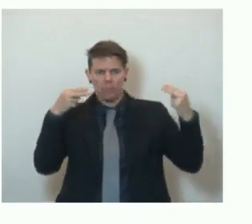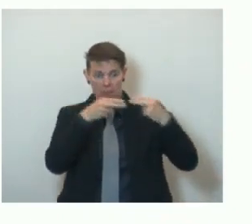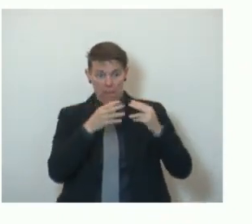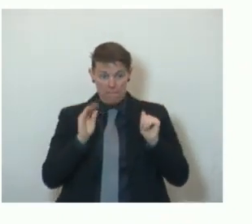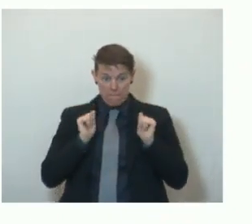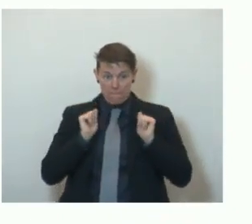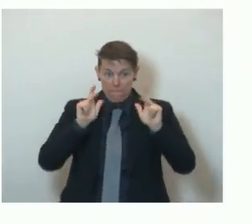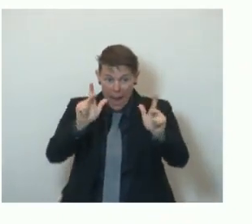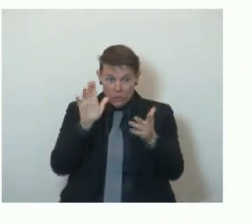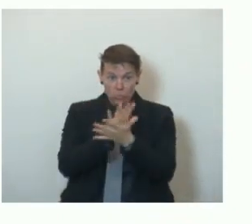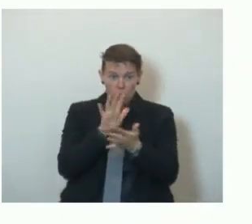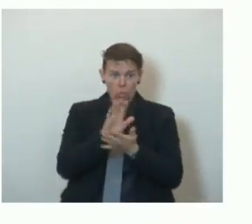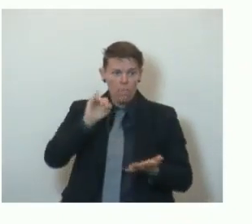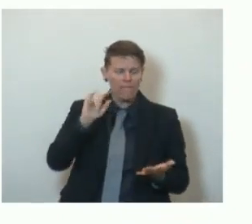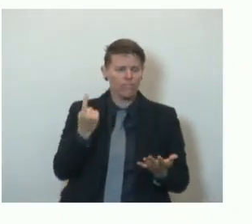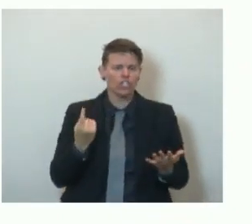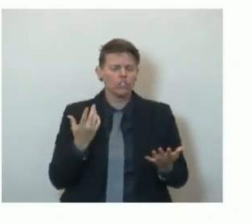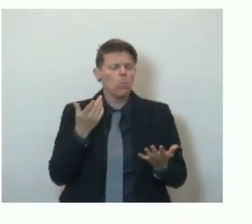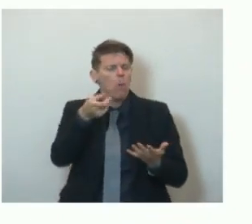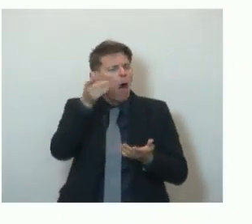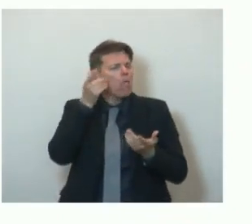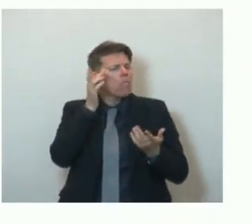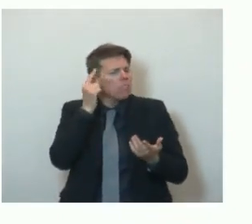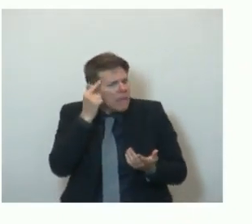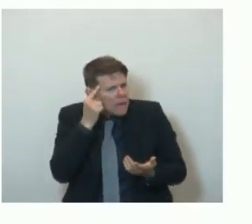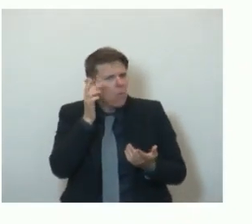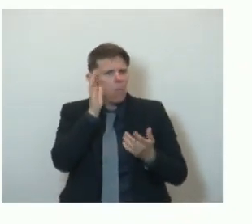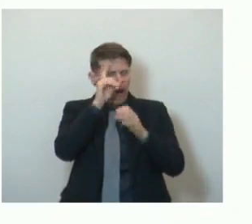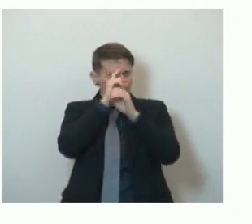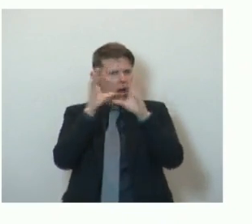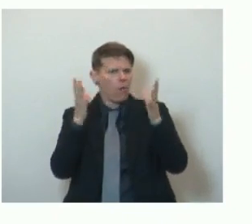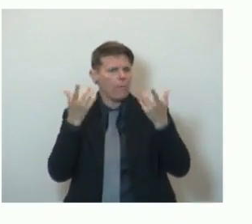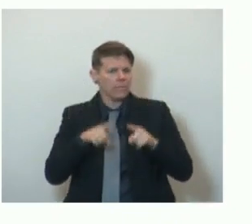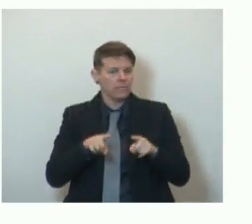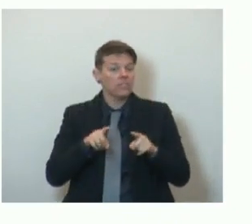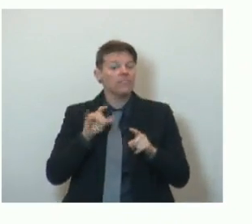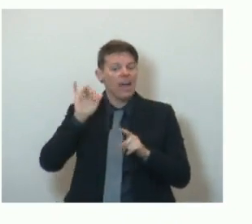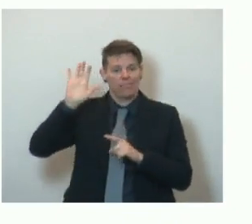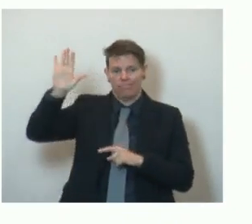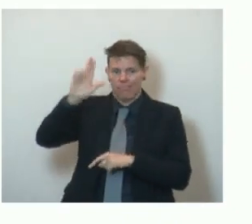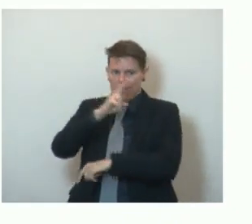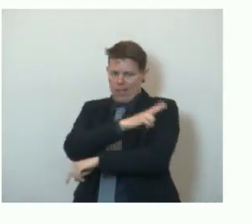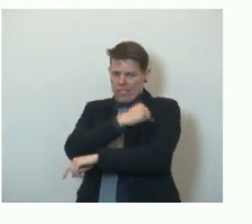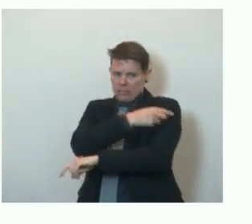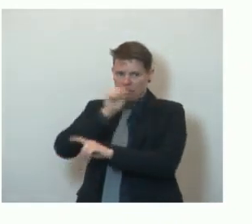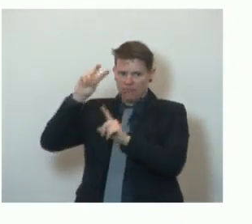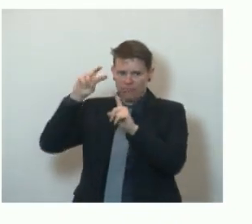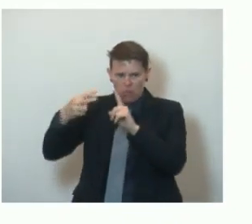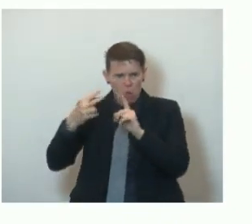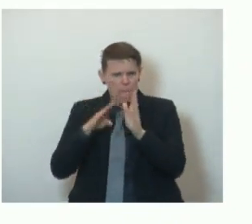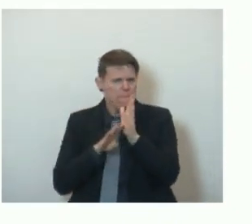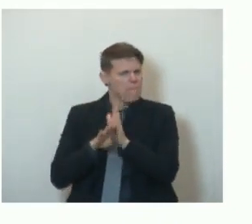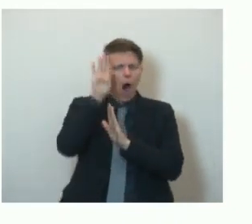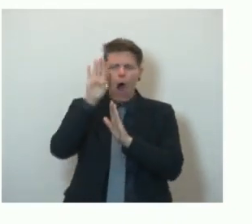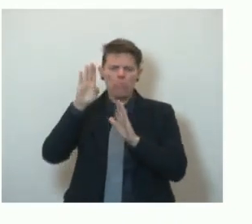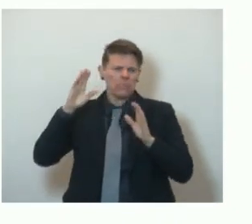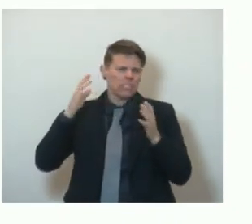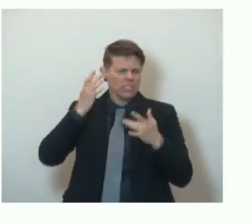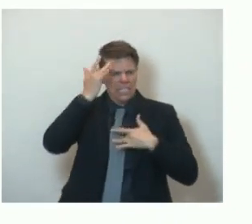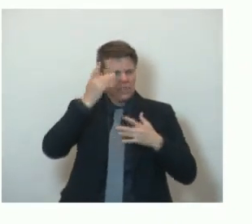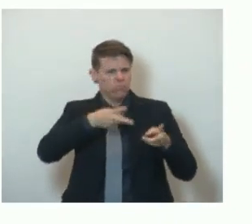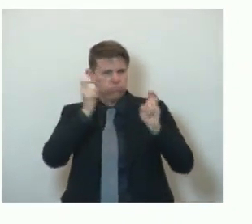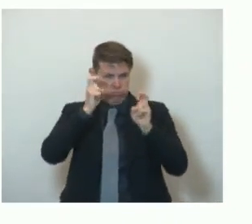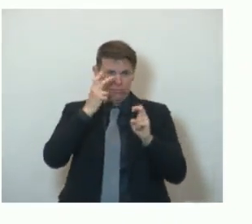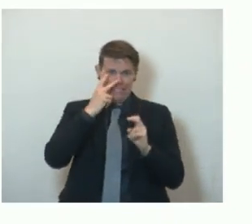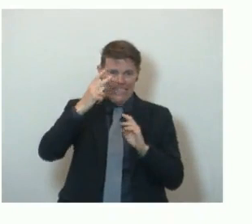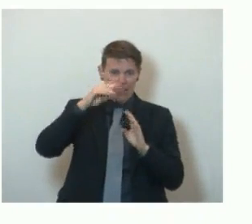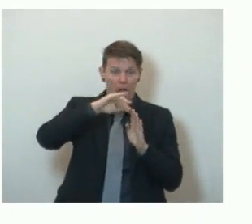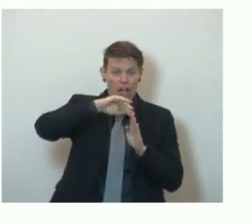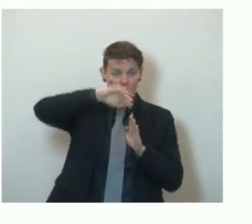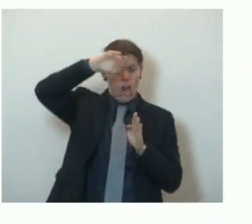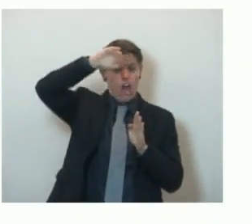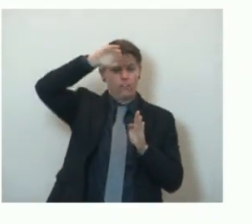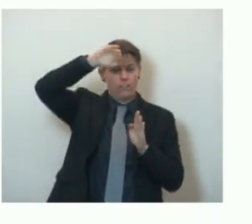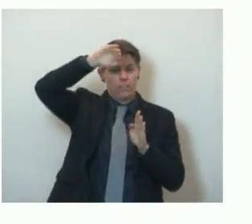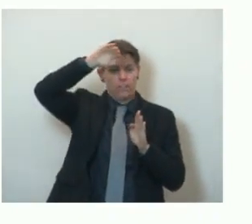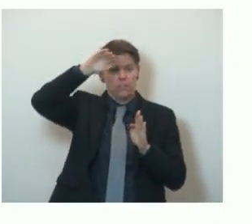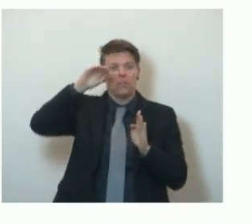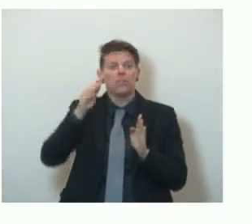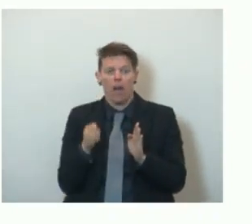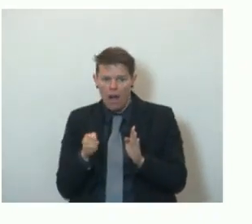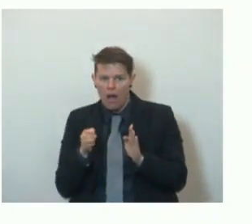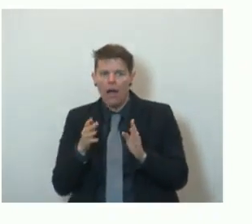WHAT WOULD HAPPEN IN THE TOP GRAPH FIRST IF WE JUST SENT PEOPLE BACK TO SCHOOL ON ME FIRST AND IN THIS IS A HOSPITAL SORT OF LOOK BUT IT’S THE SAME YOU COULD YOU COULD TAKE THAT